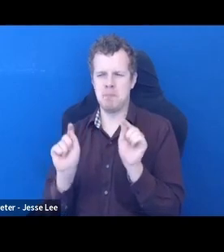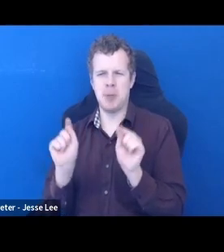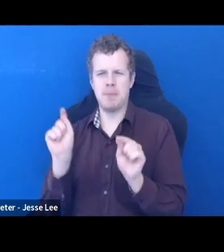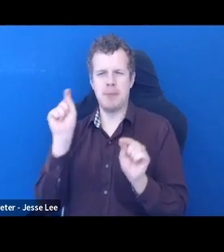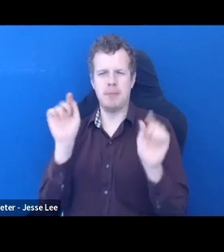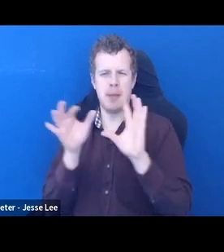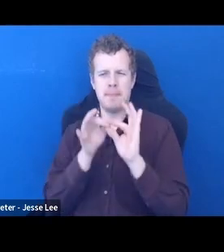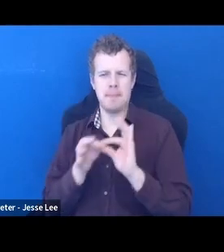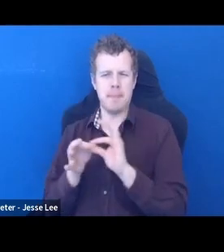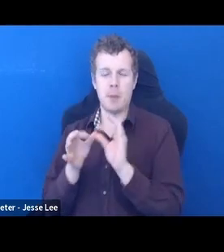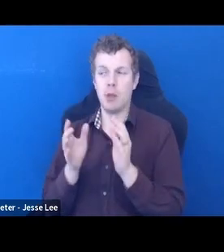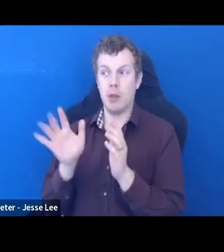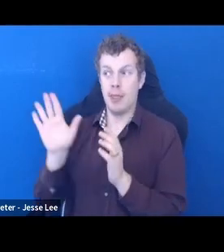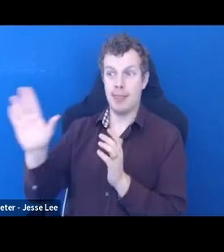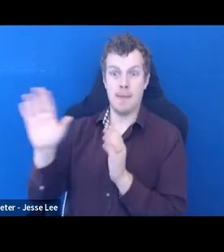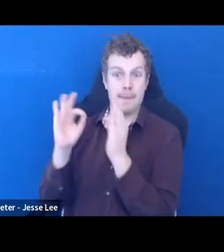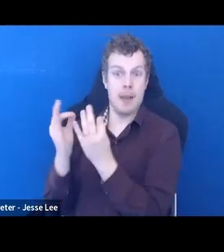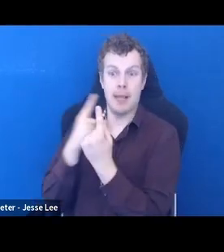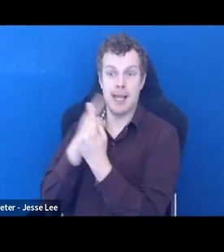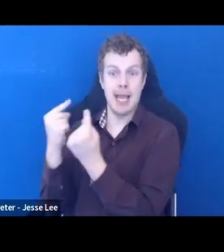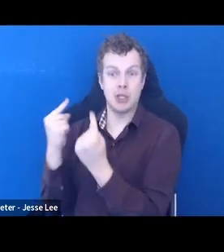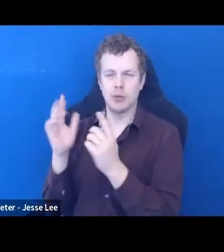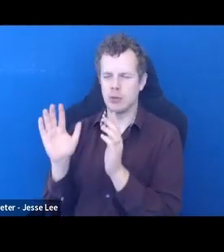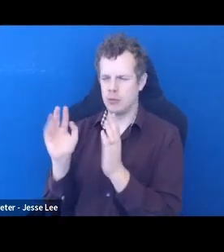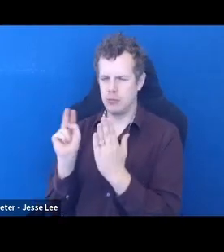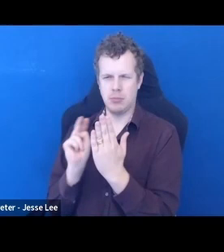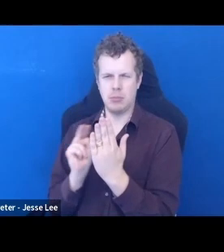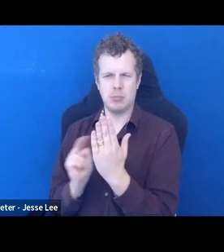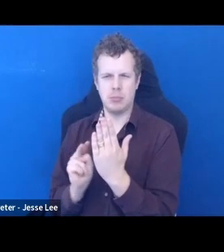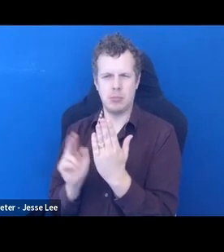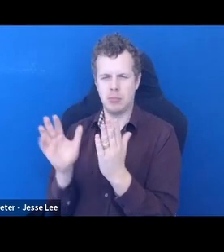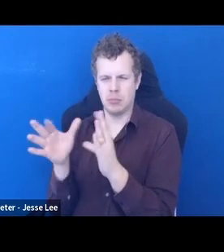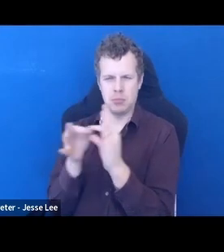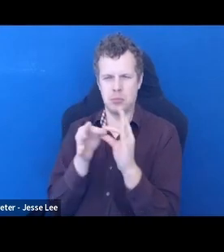And then they organized these themes according to a paradigm